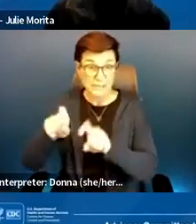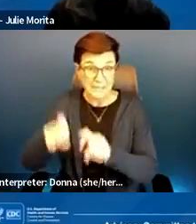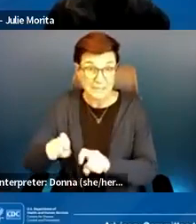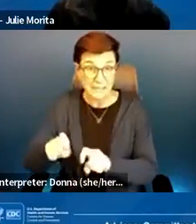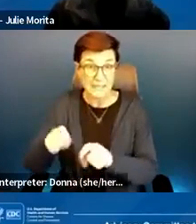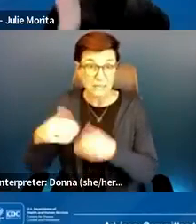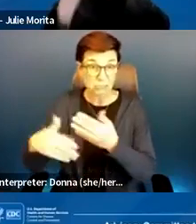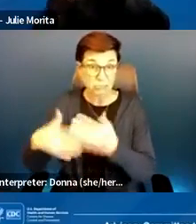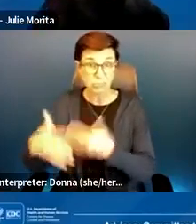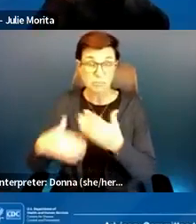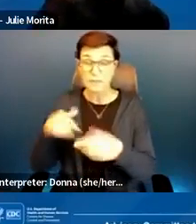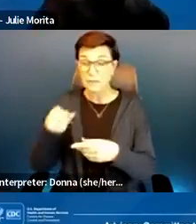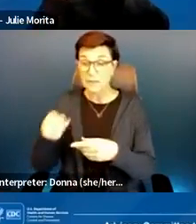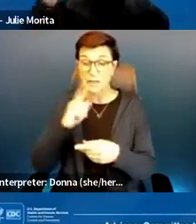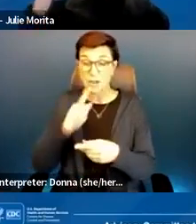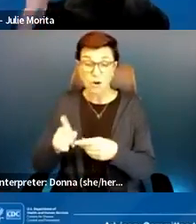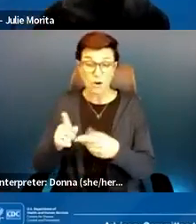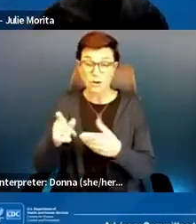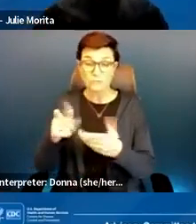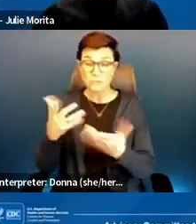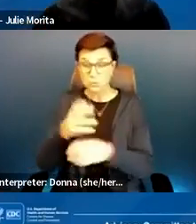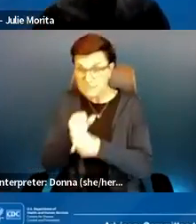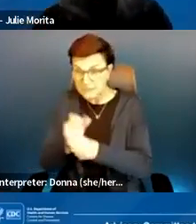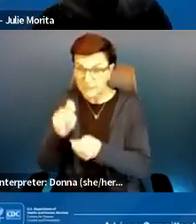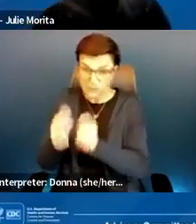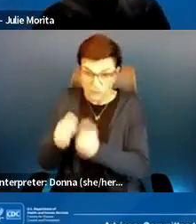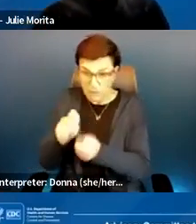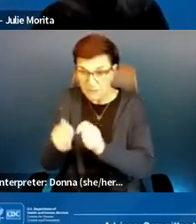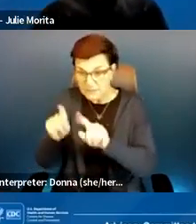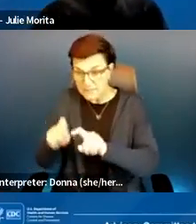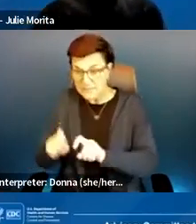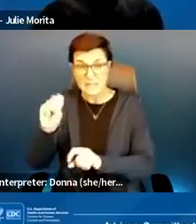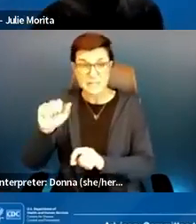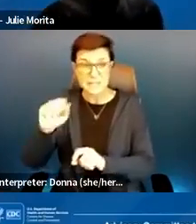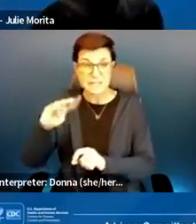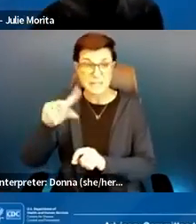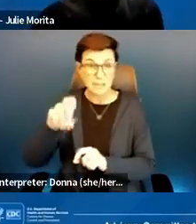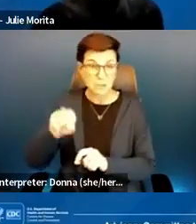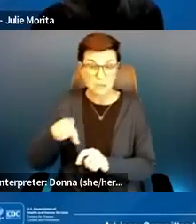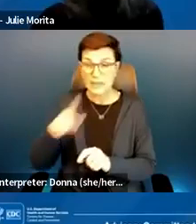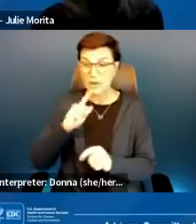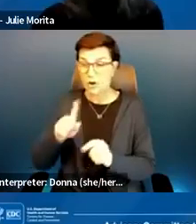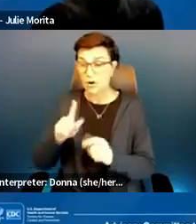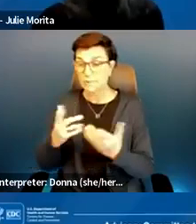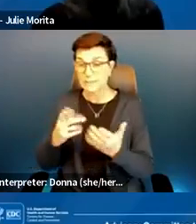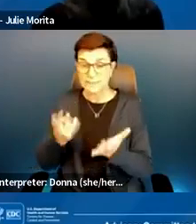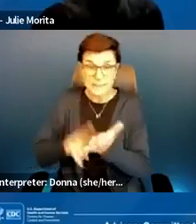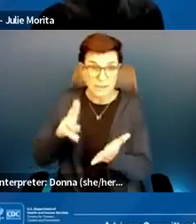manipulating the samples, you know, signing off on that they're competent in doing the testing.